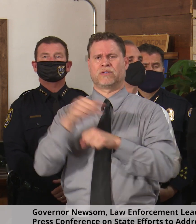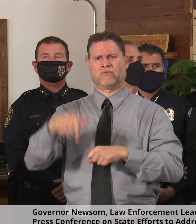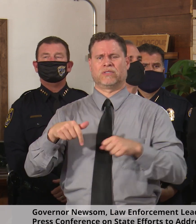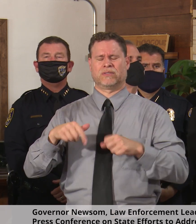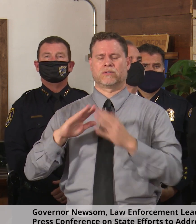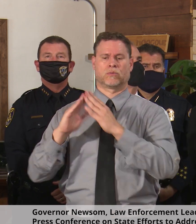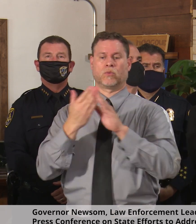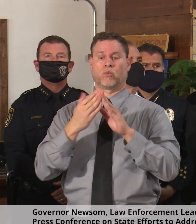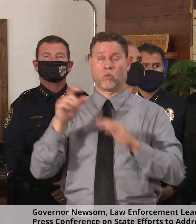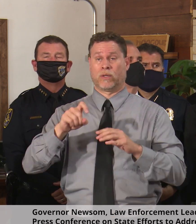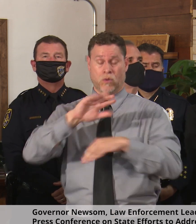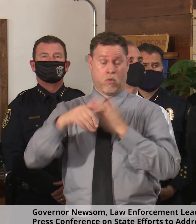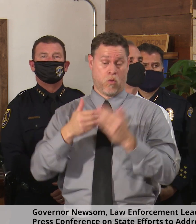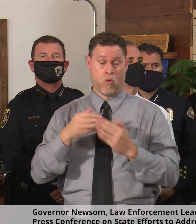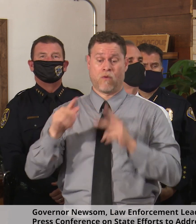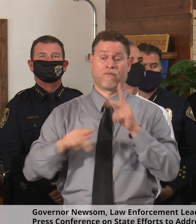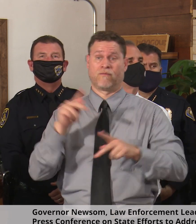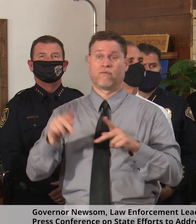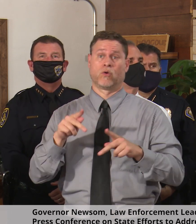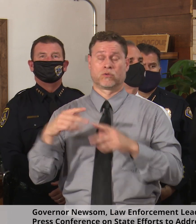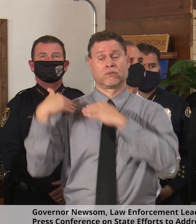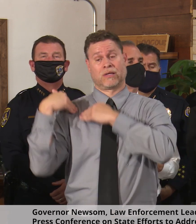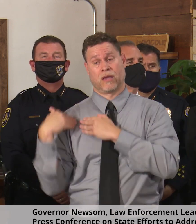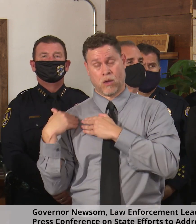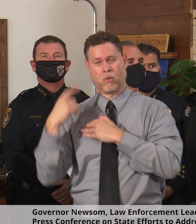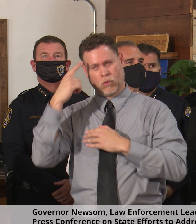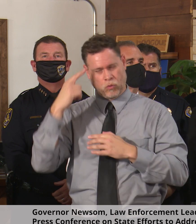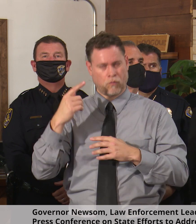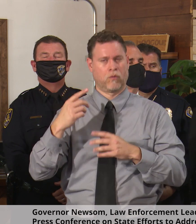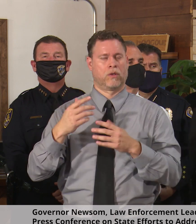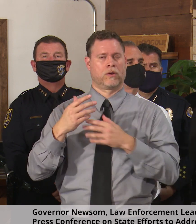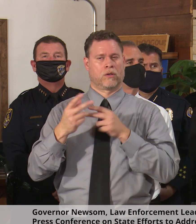We need to hold folks to account but we'll do it in a thoughtful and judicious way. We're not going